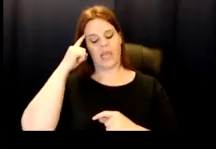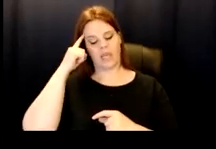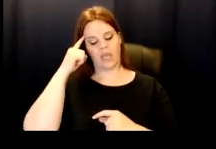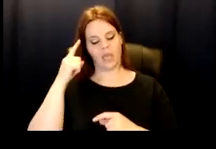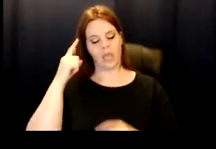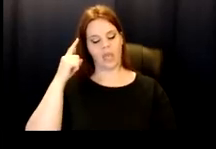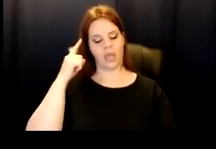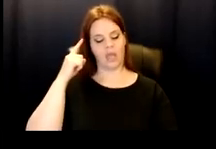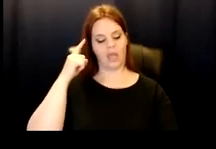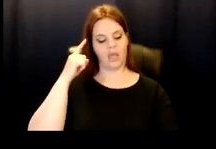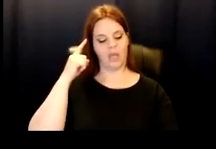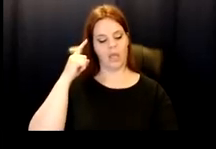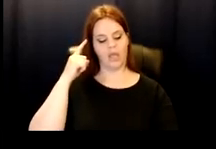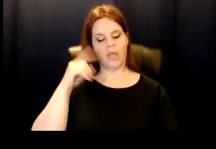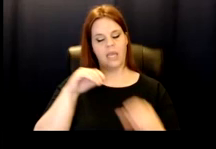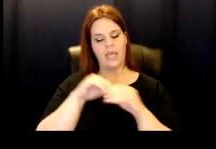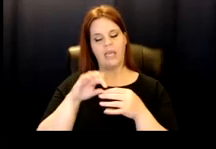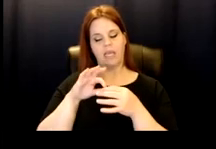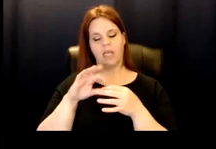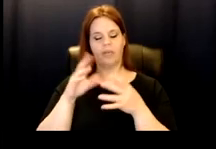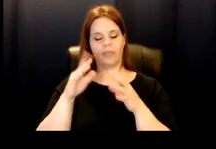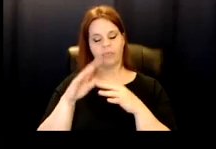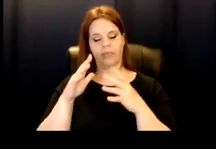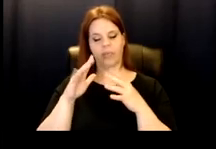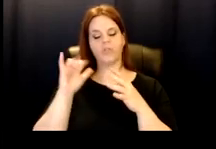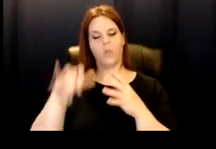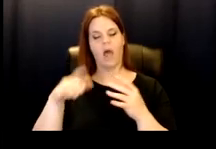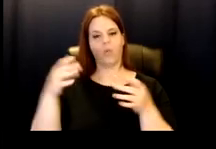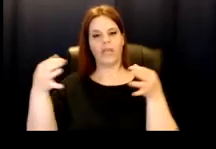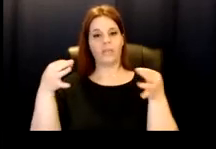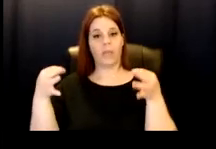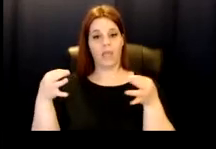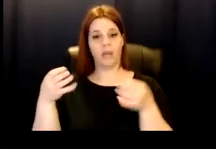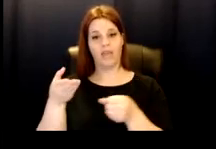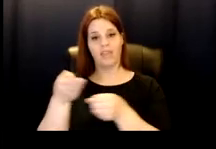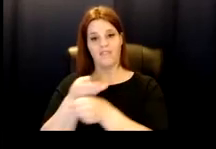there is and then in terms of the lower so that would explain the firing allegation.